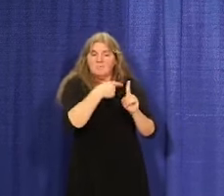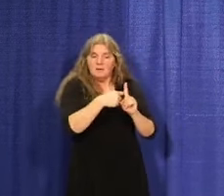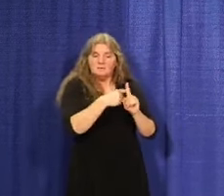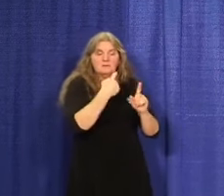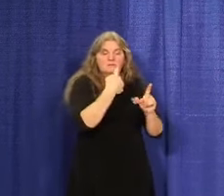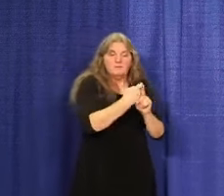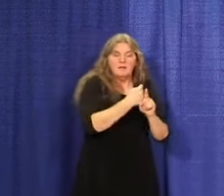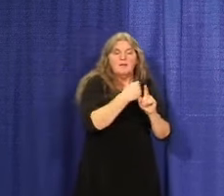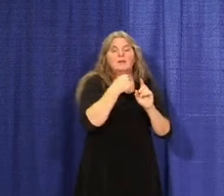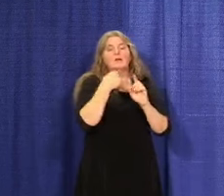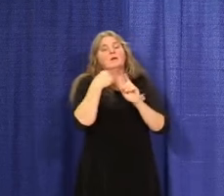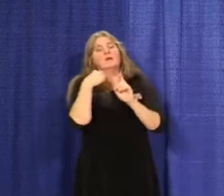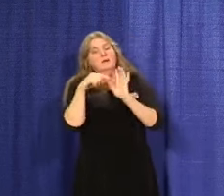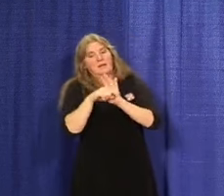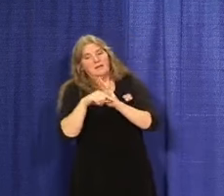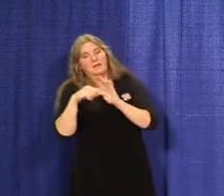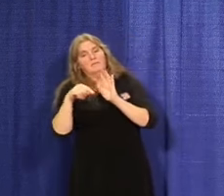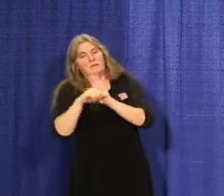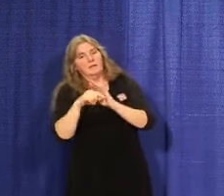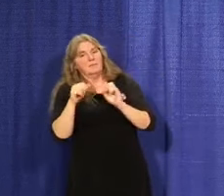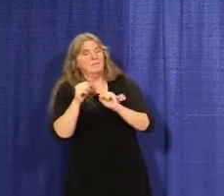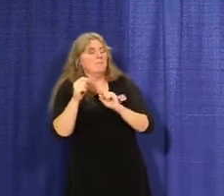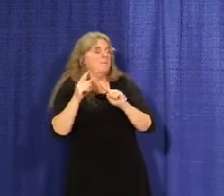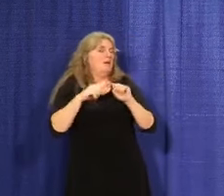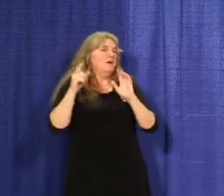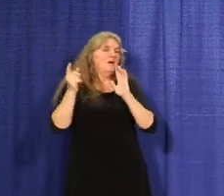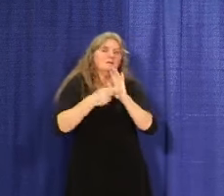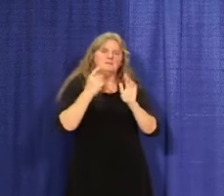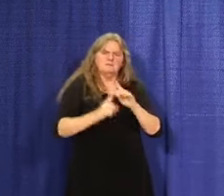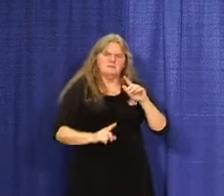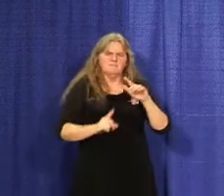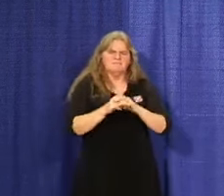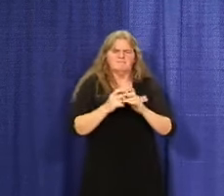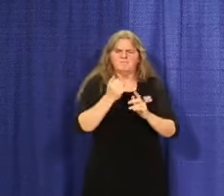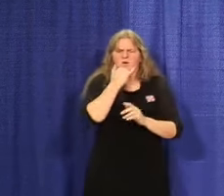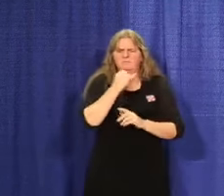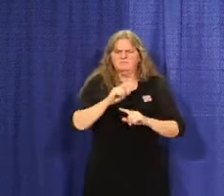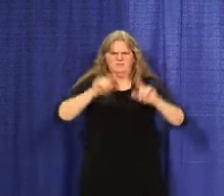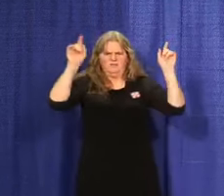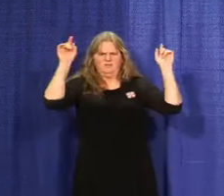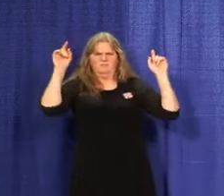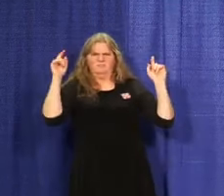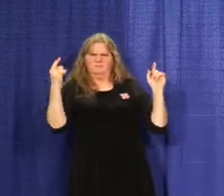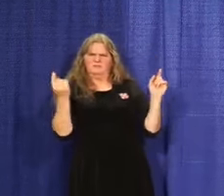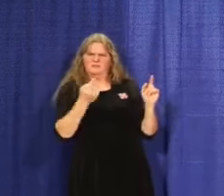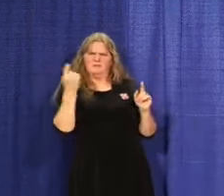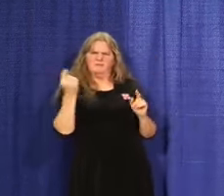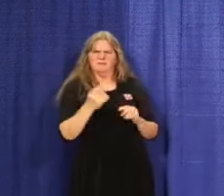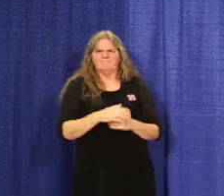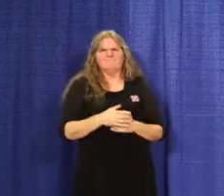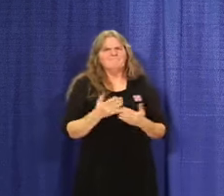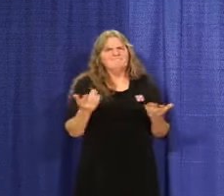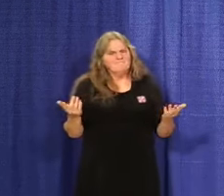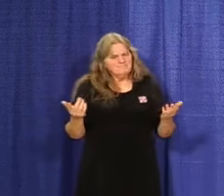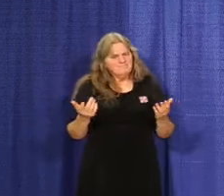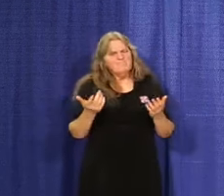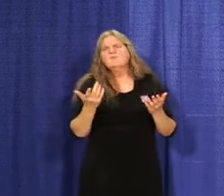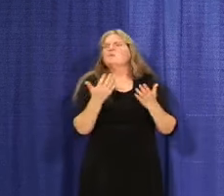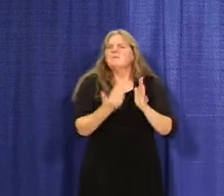But there are always occasions when it is not clear. At these times, it might take repeat testing, careful inquiry,